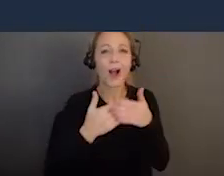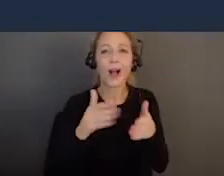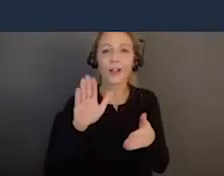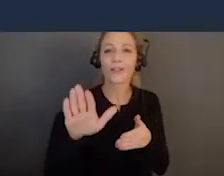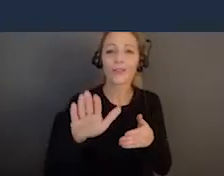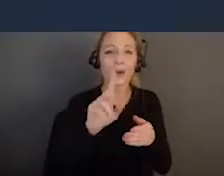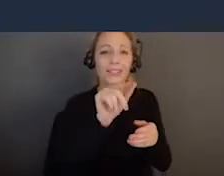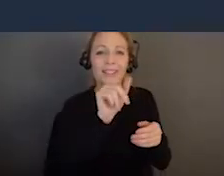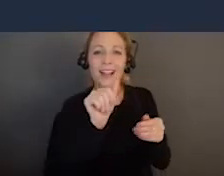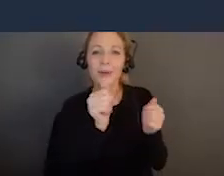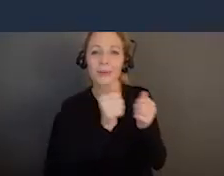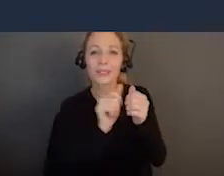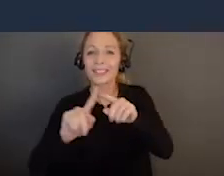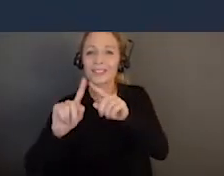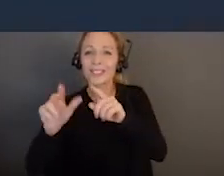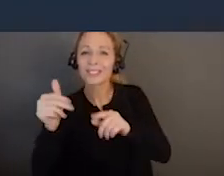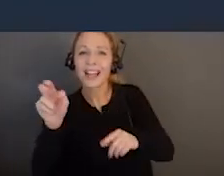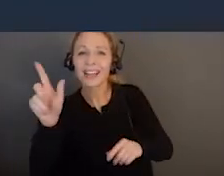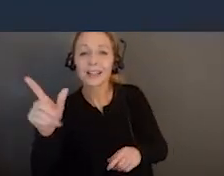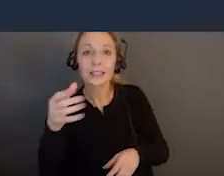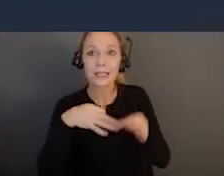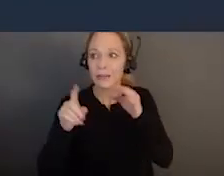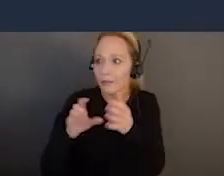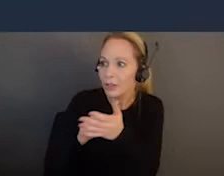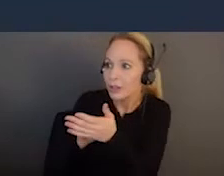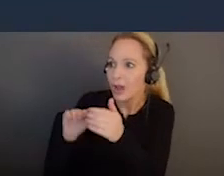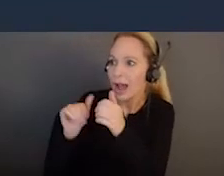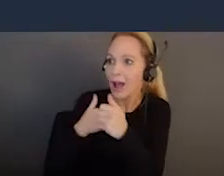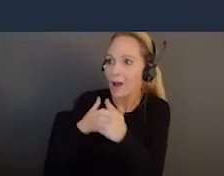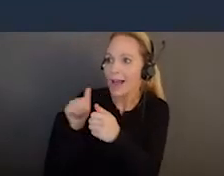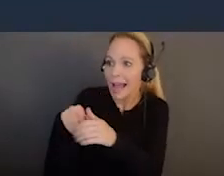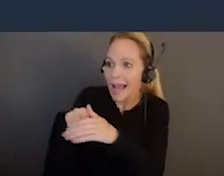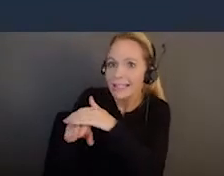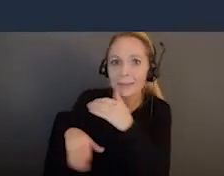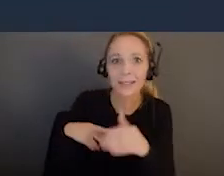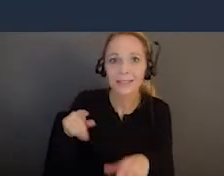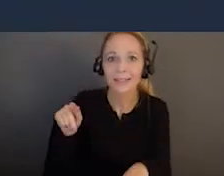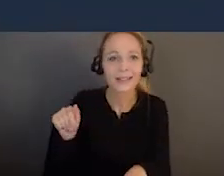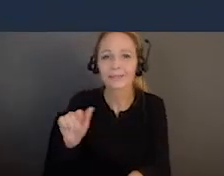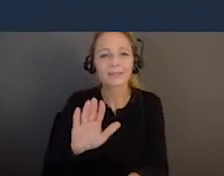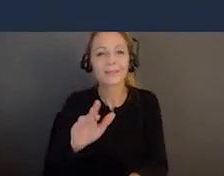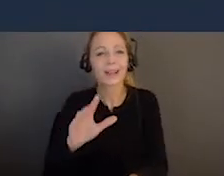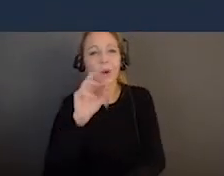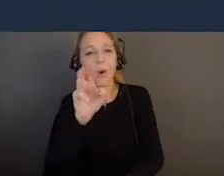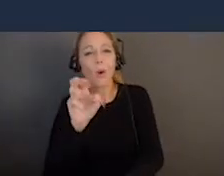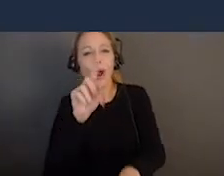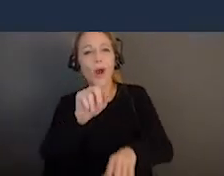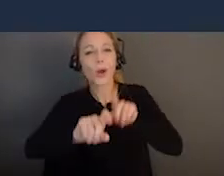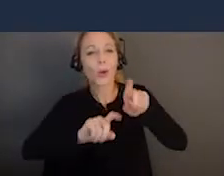RATHER THAN NEEDING TO LEARN A BUNCH OF DISPARATE WAYS TO ACCESS YOUR DATA, THE CORE QUERIES CAN BE USED